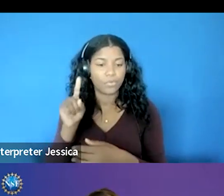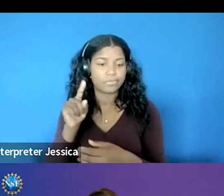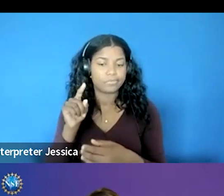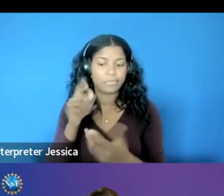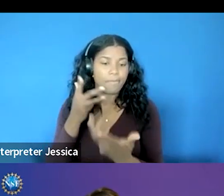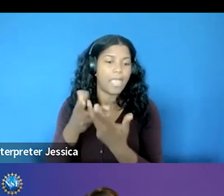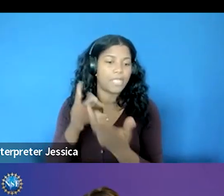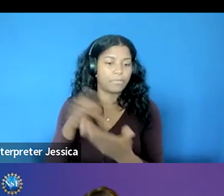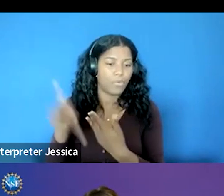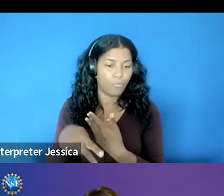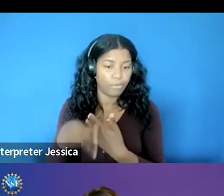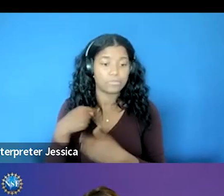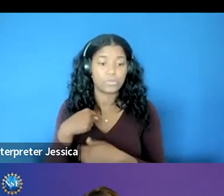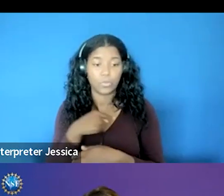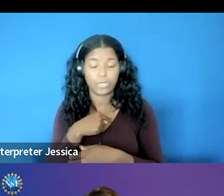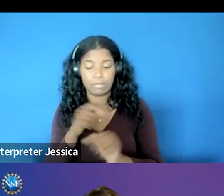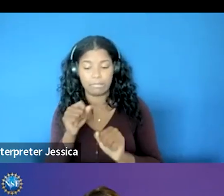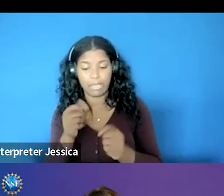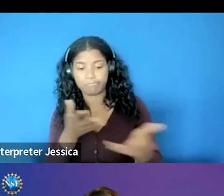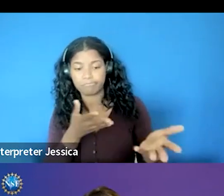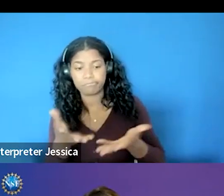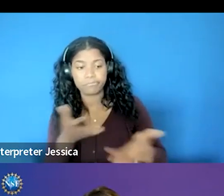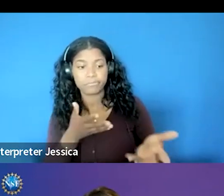Where we would then engage them as a reviewer directly.